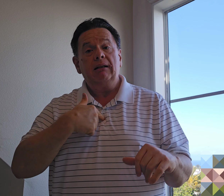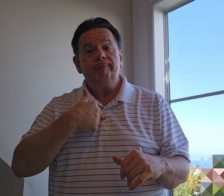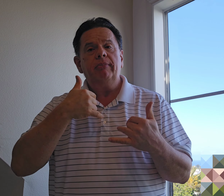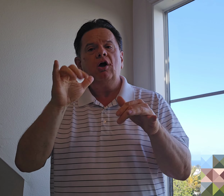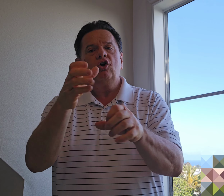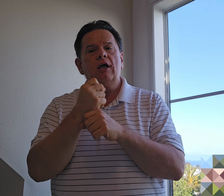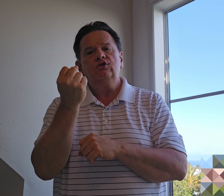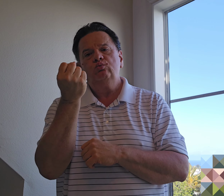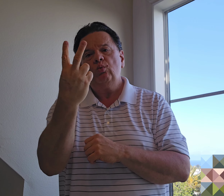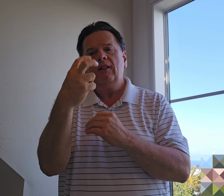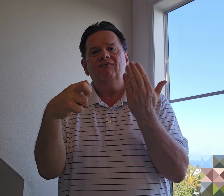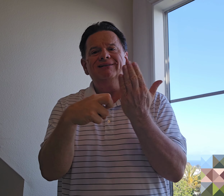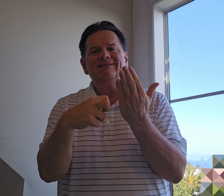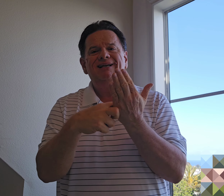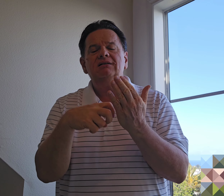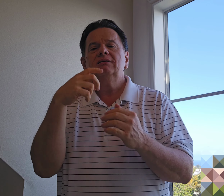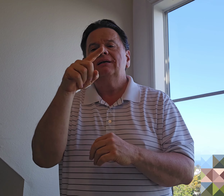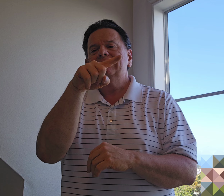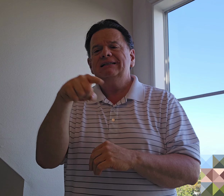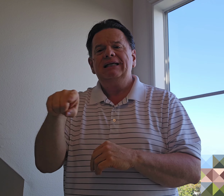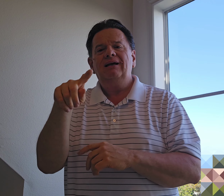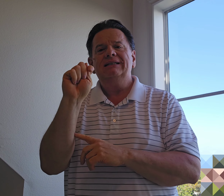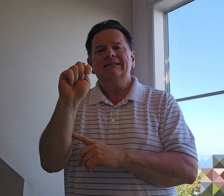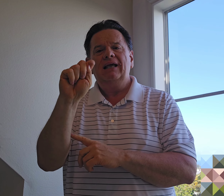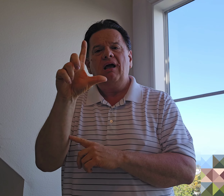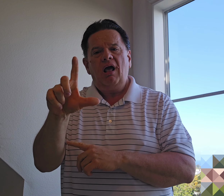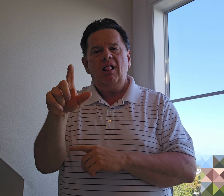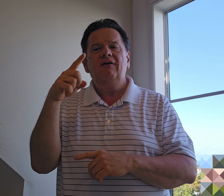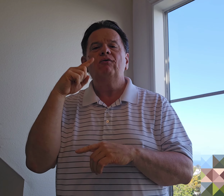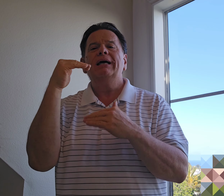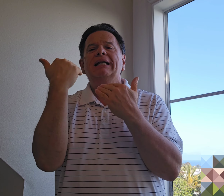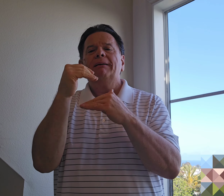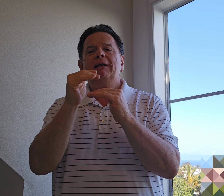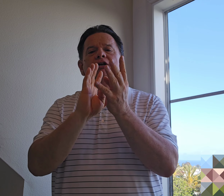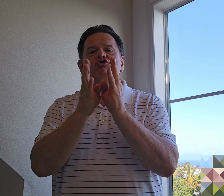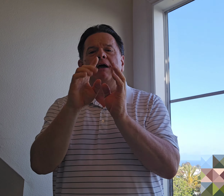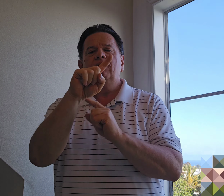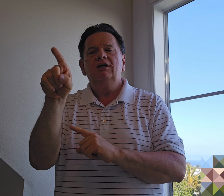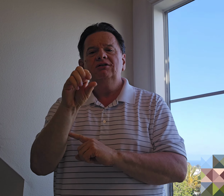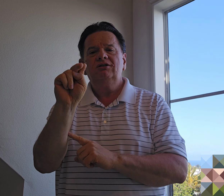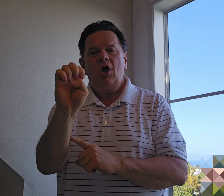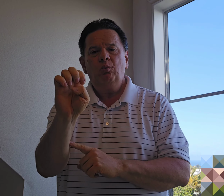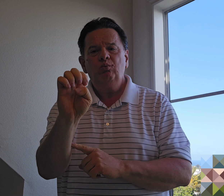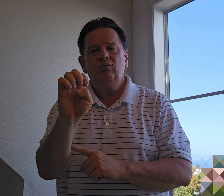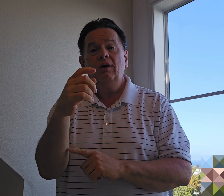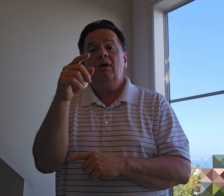However, I managed to garner 12 tickets for ZTL. Italian for Limited Traffic Zone.